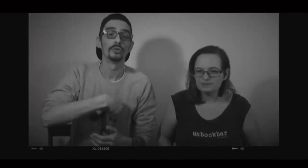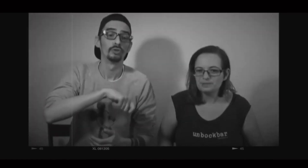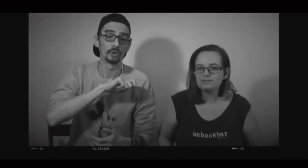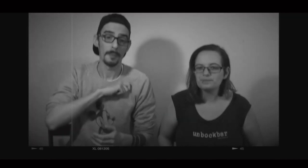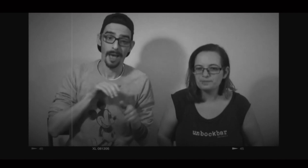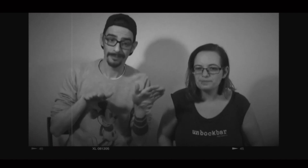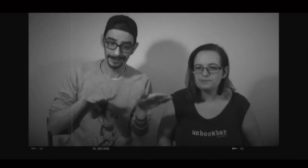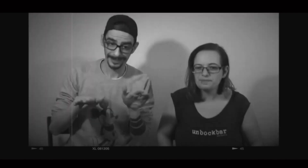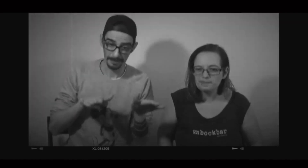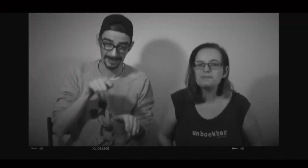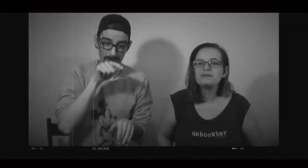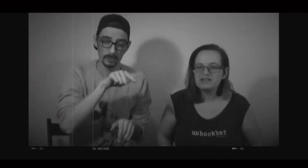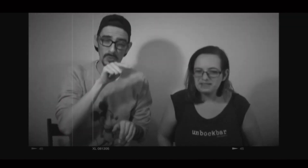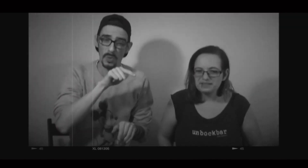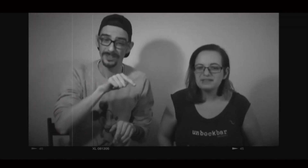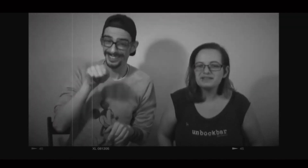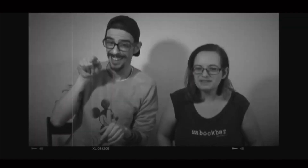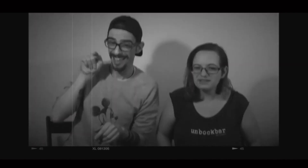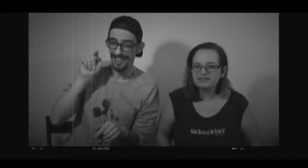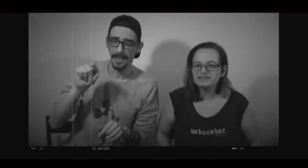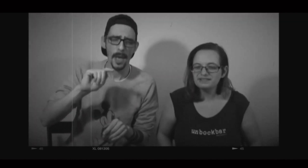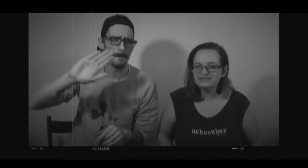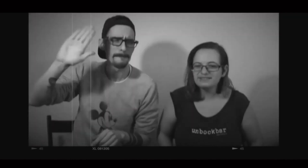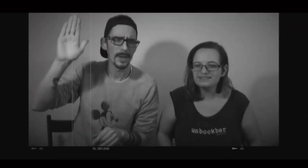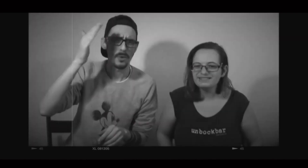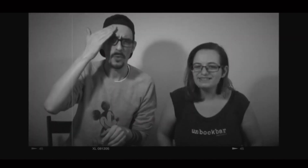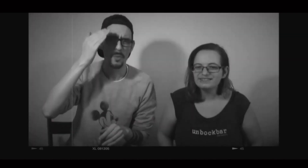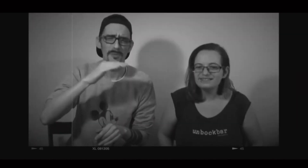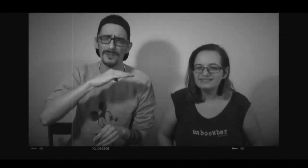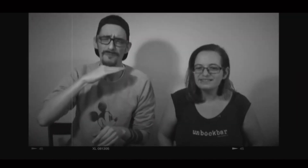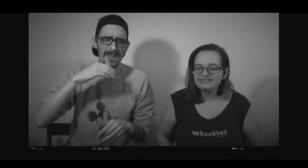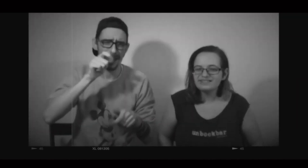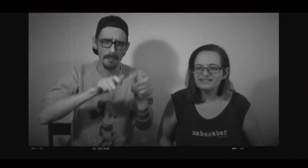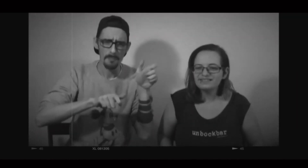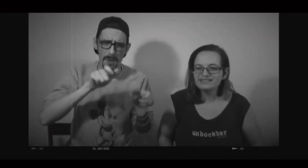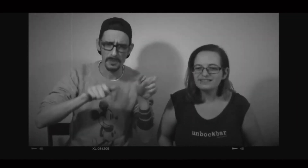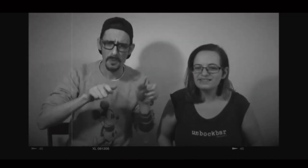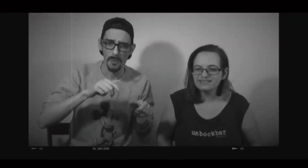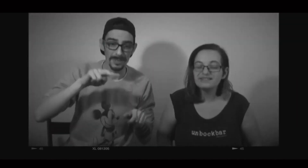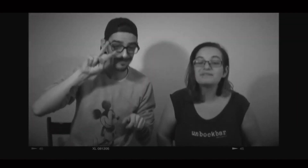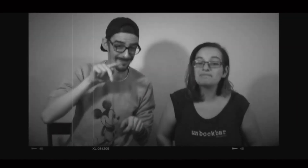on the island of Ibiza. He is famous on this island. Everybody knows him.